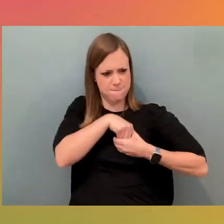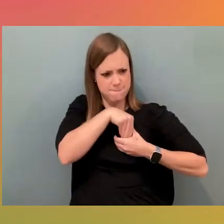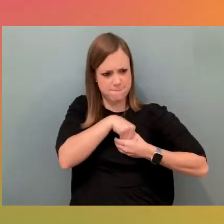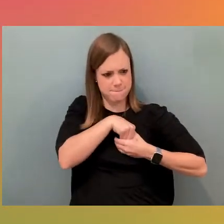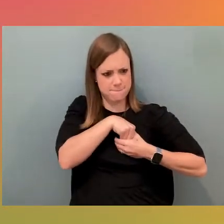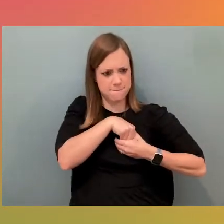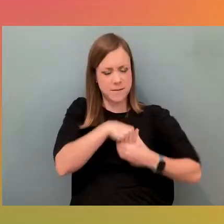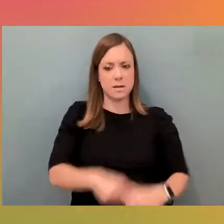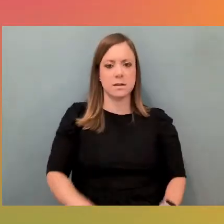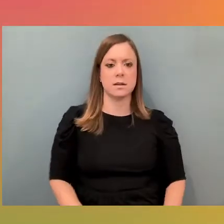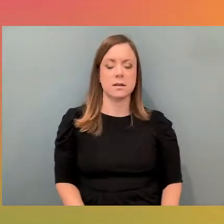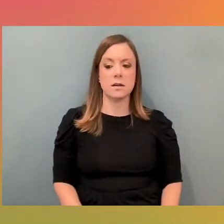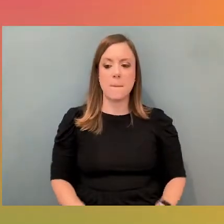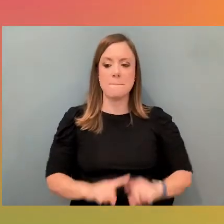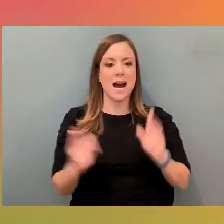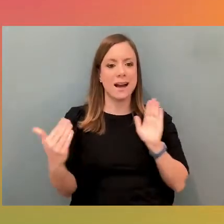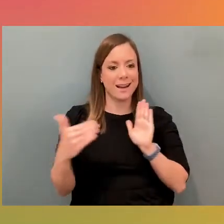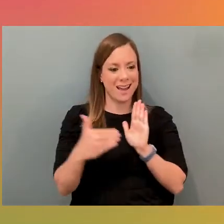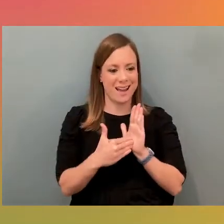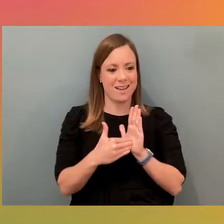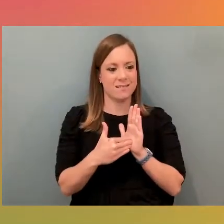YOUR OWN POWER.